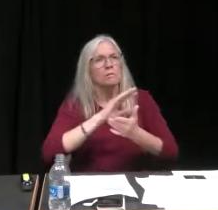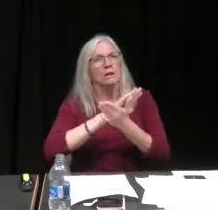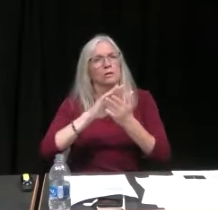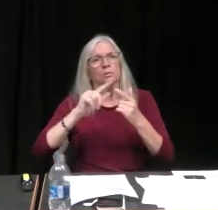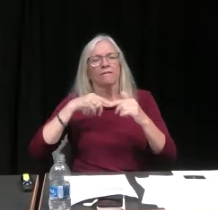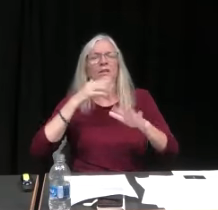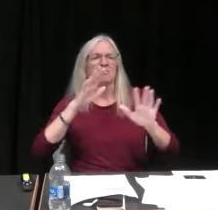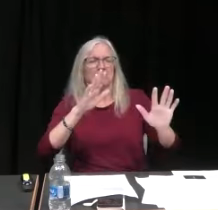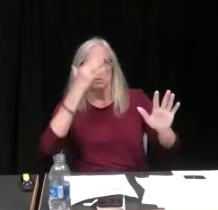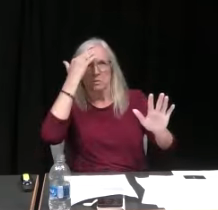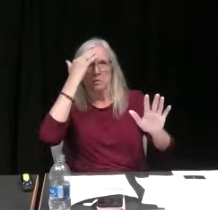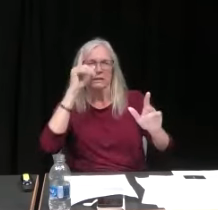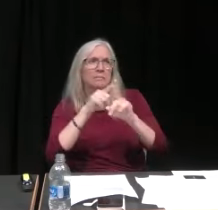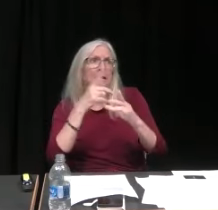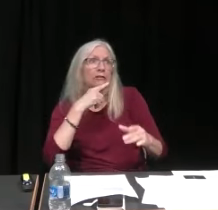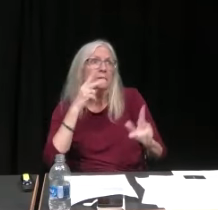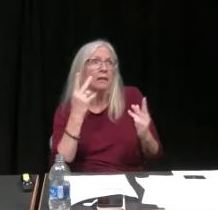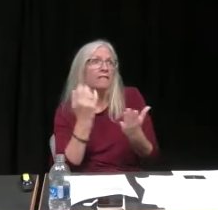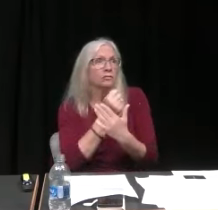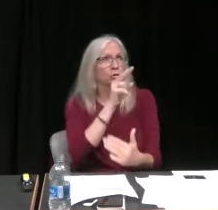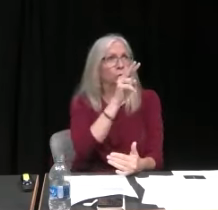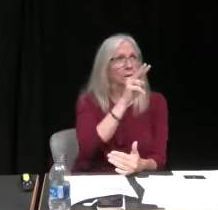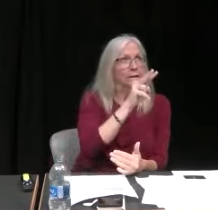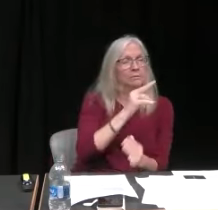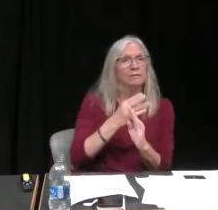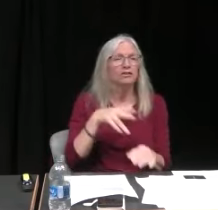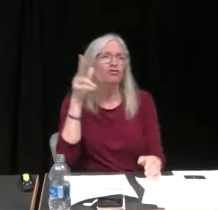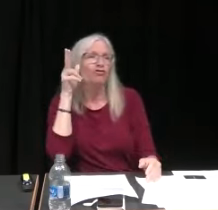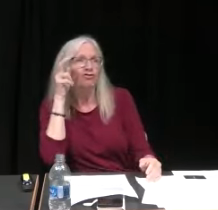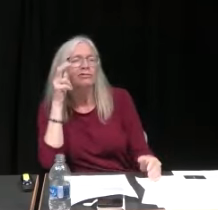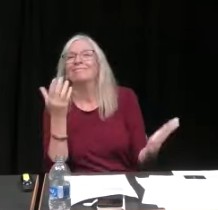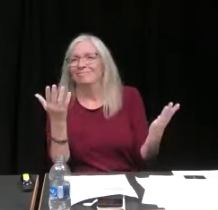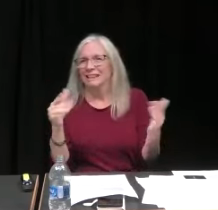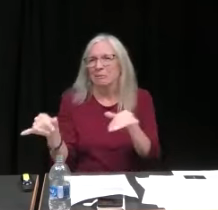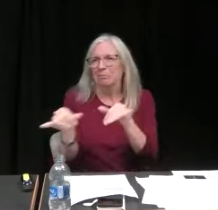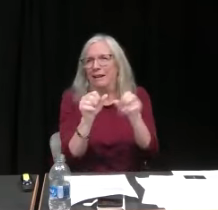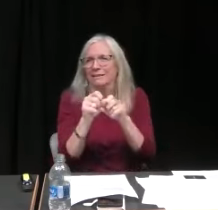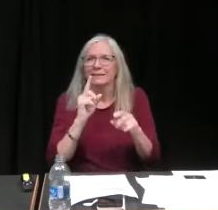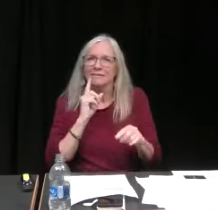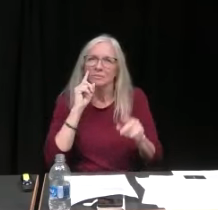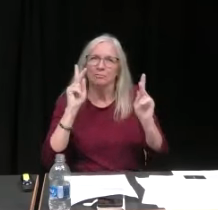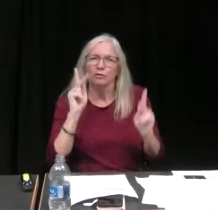um especially when working with an interpreter too like and it benefits hearing people as well